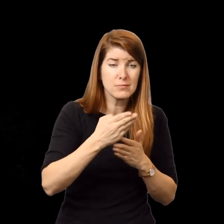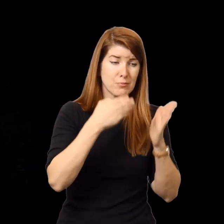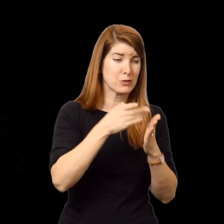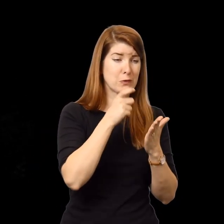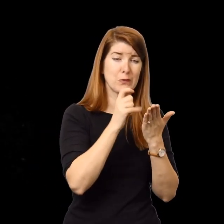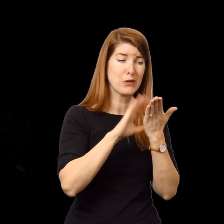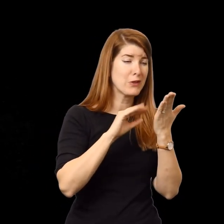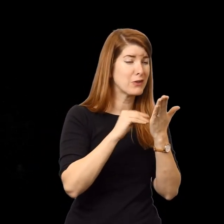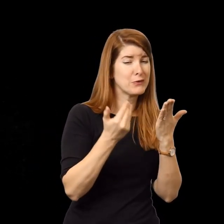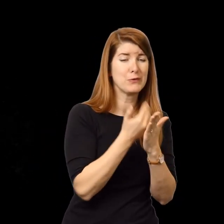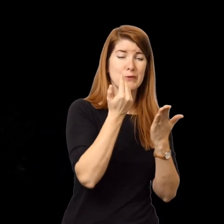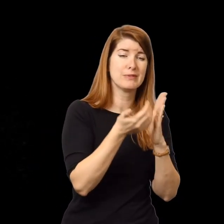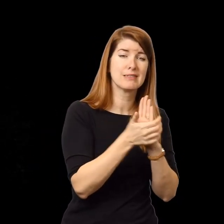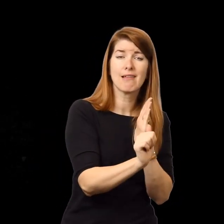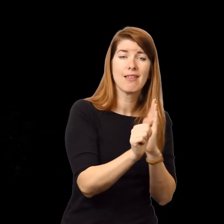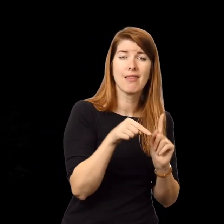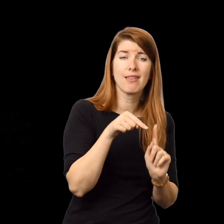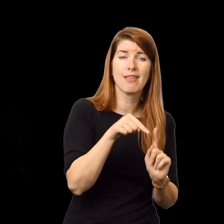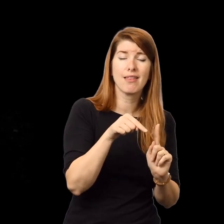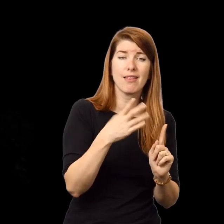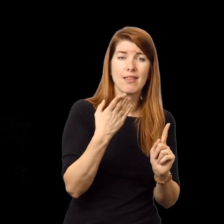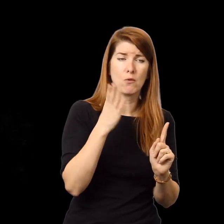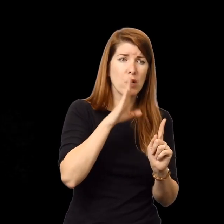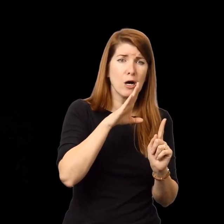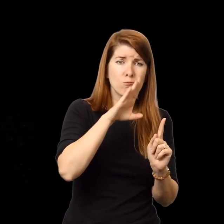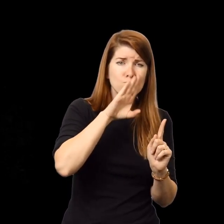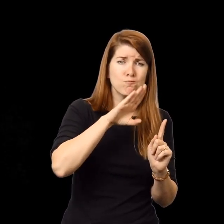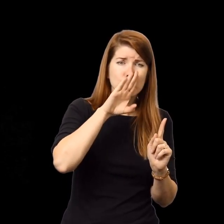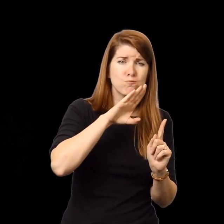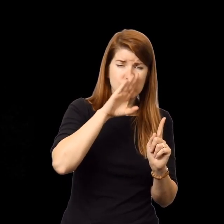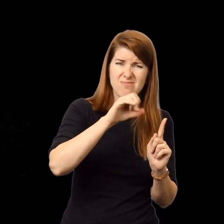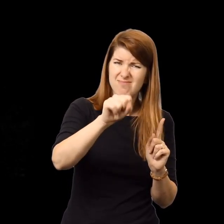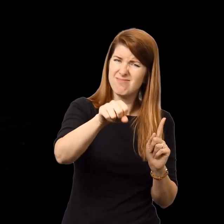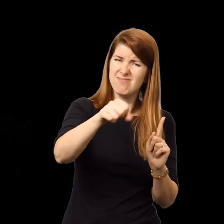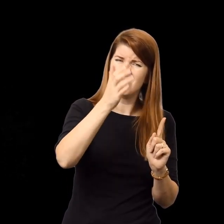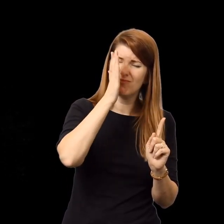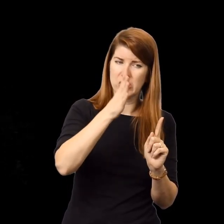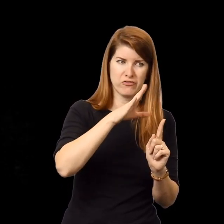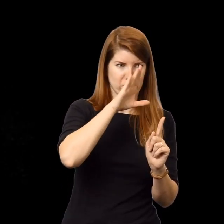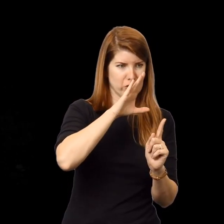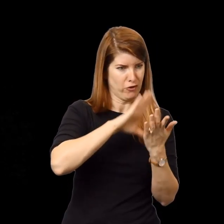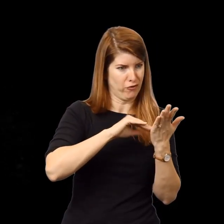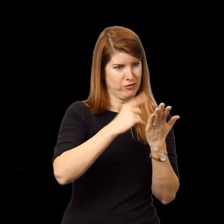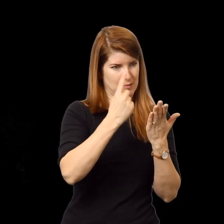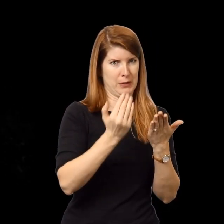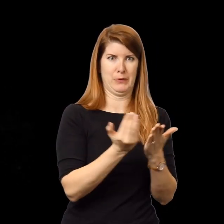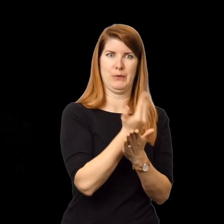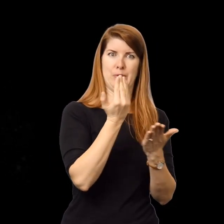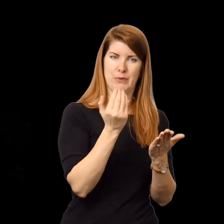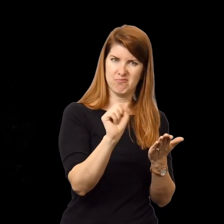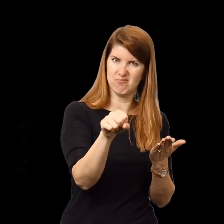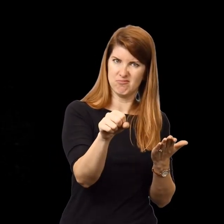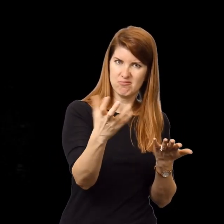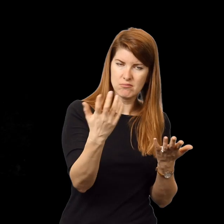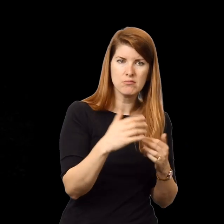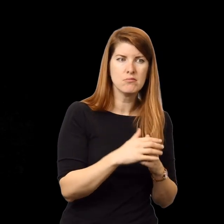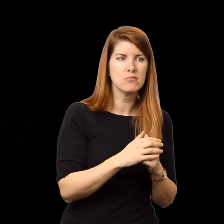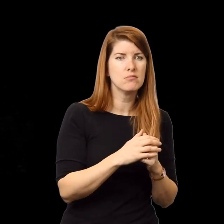Any new learner of any new skill, it's a frustrating experience to learn something new,